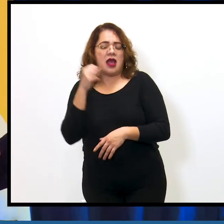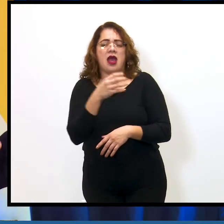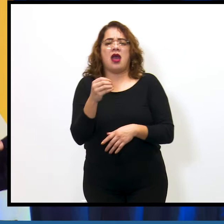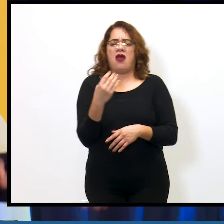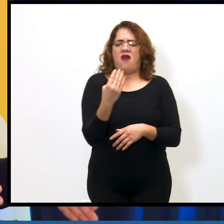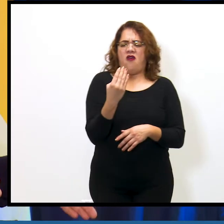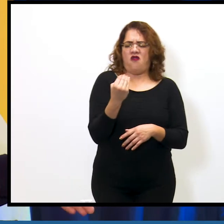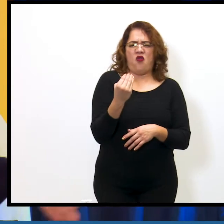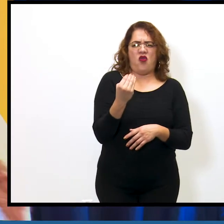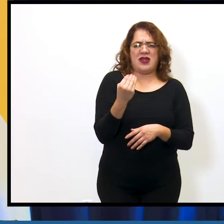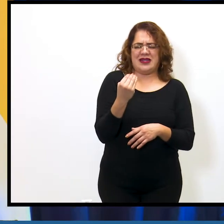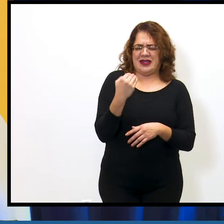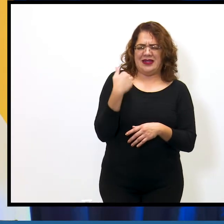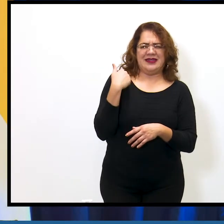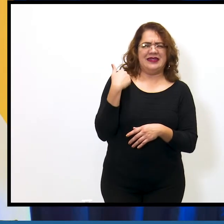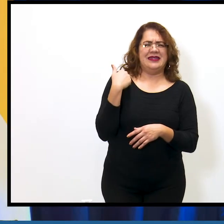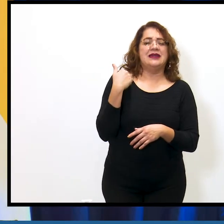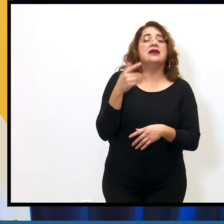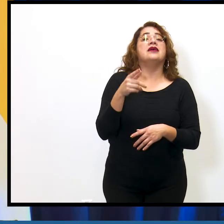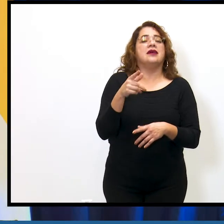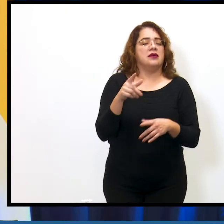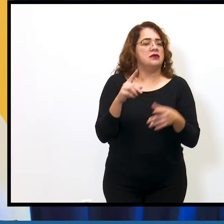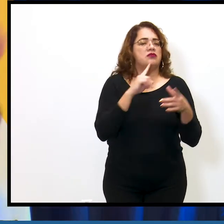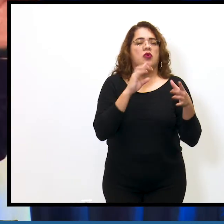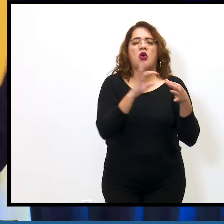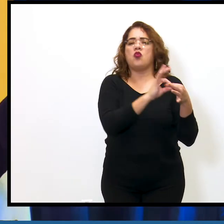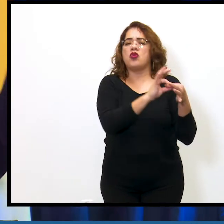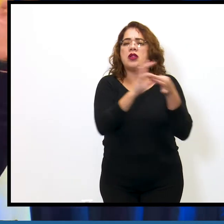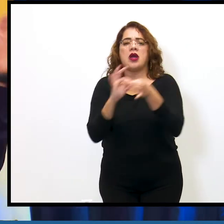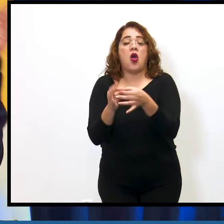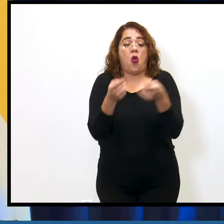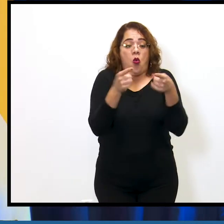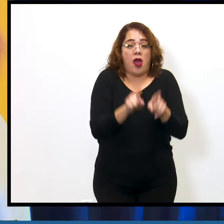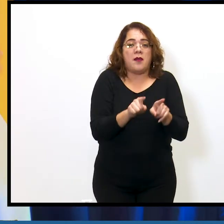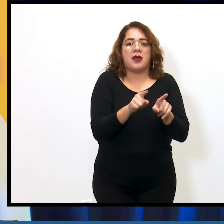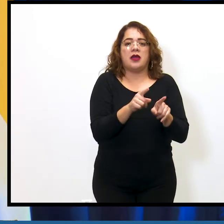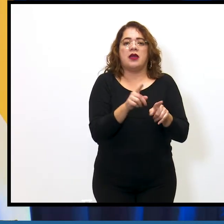day before that are directly related to what was happening over that thanksgiving holiday